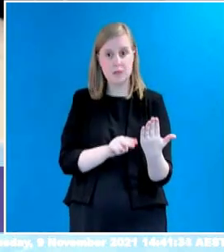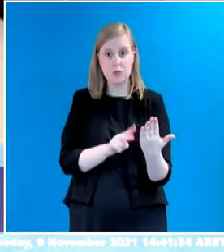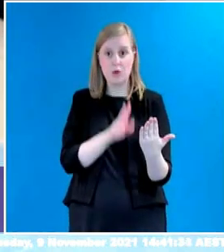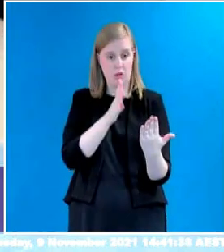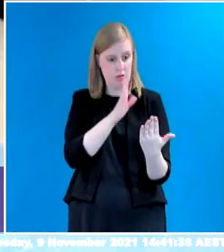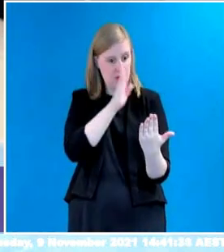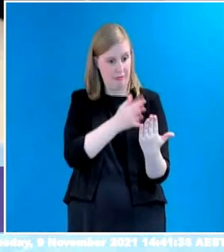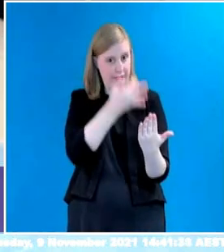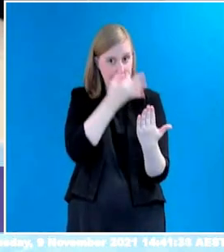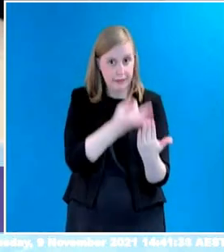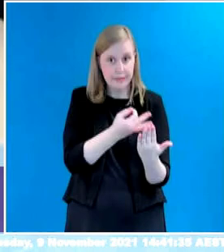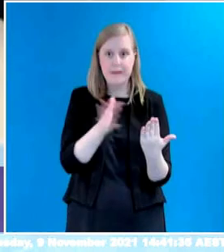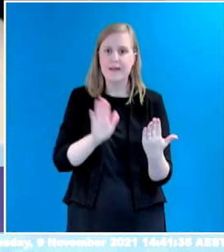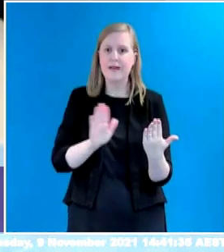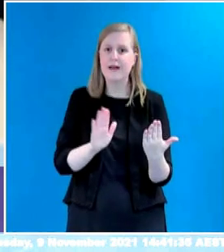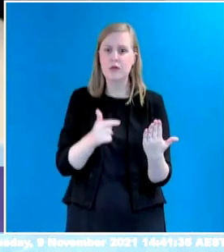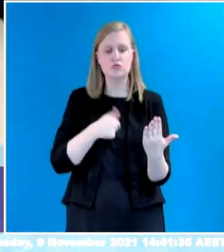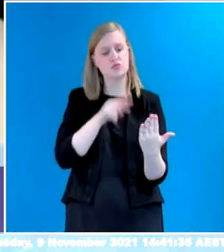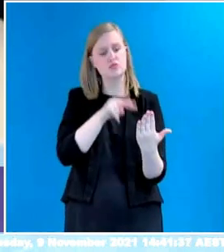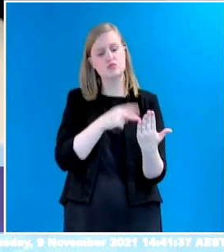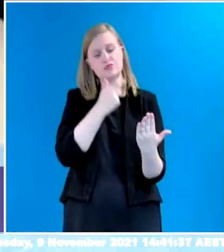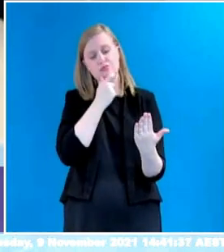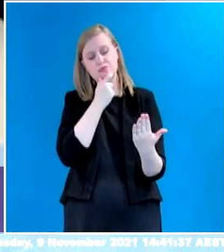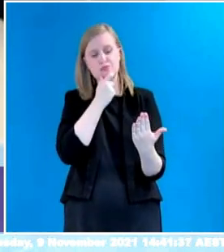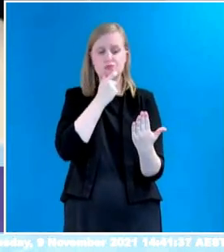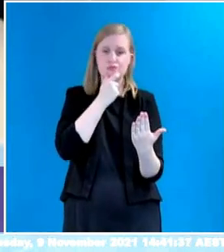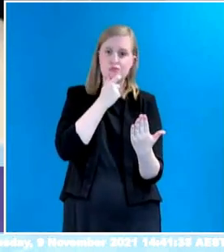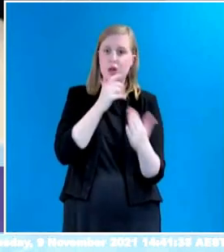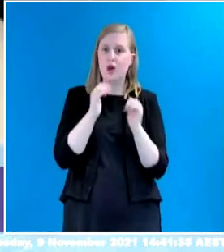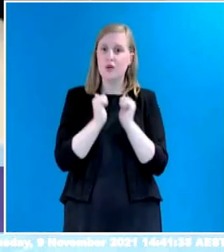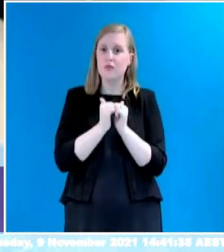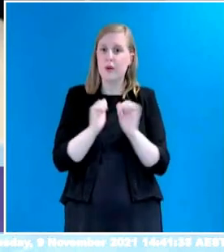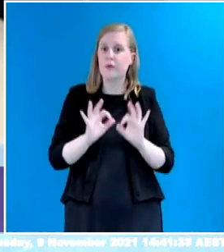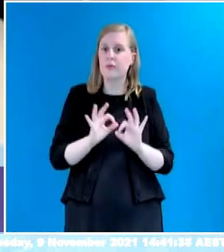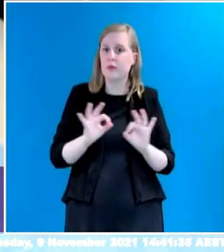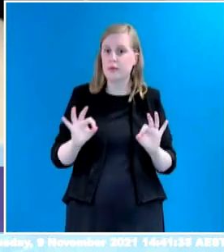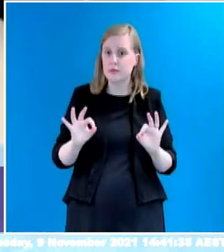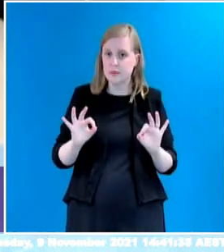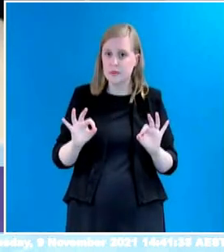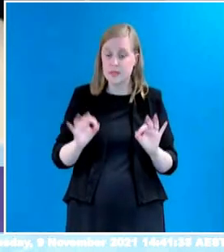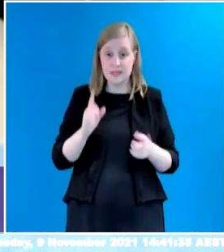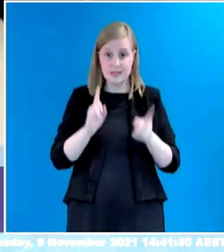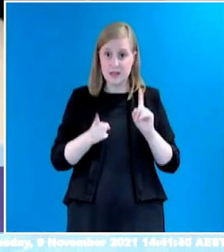whether we agree with those. Sometimes we do and I guess sometimes we don't.